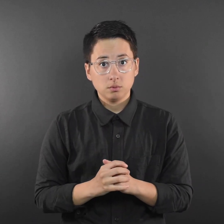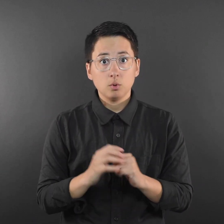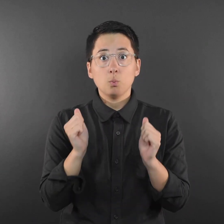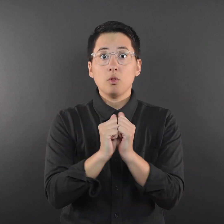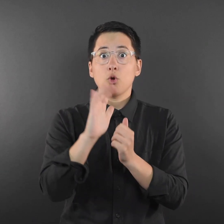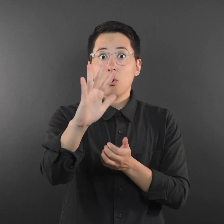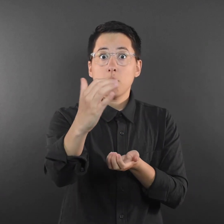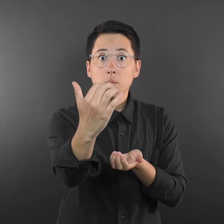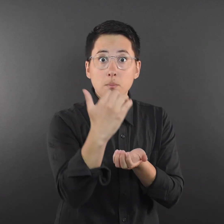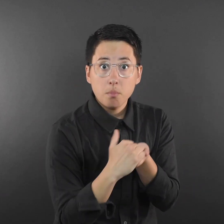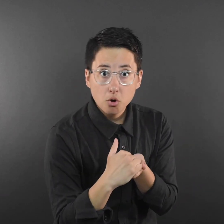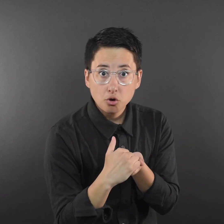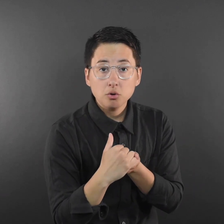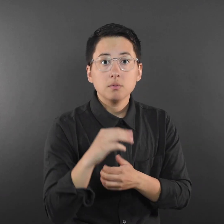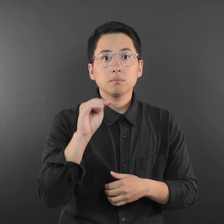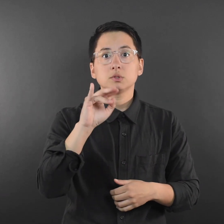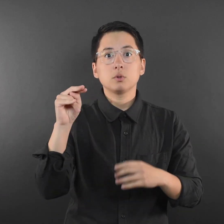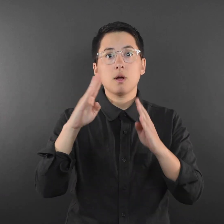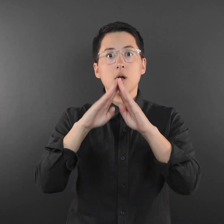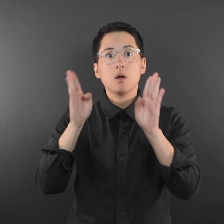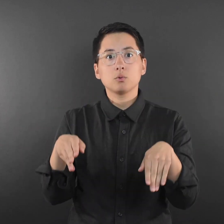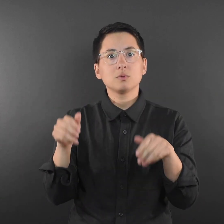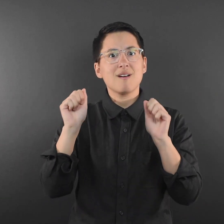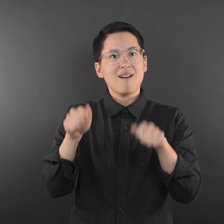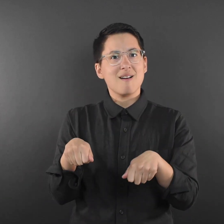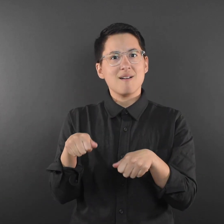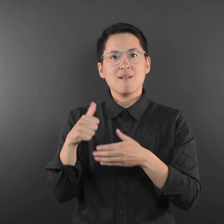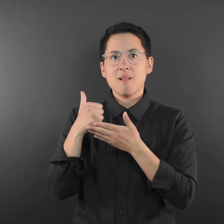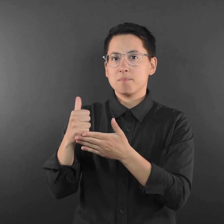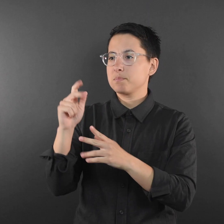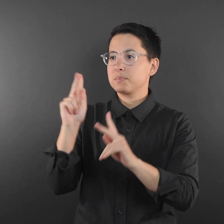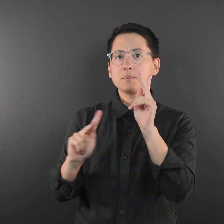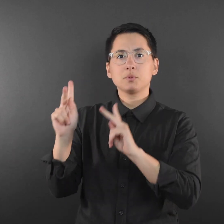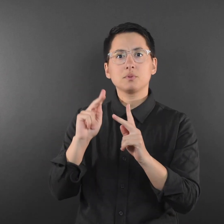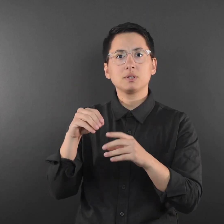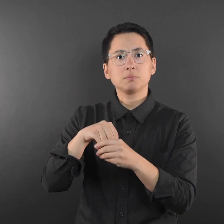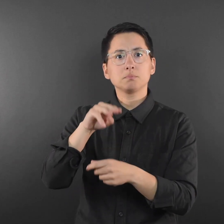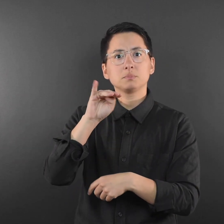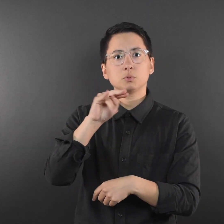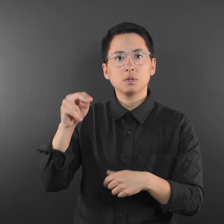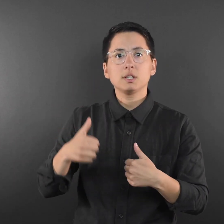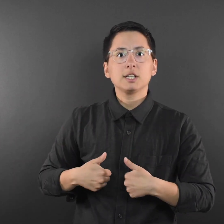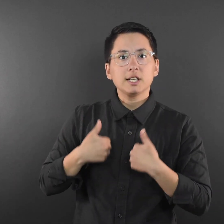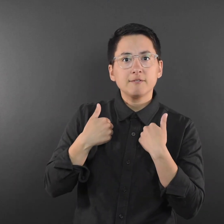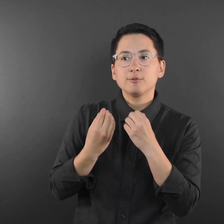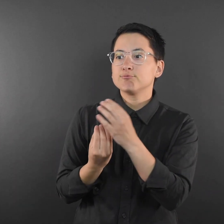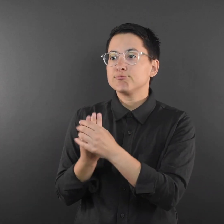With your partnership, Minnesota Housing can help people in Minnesota live and thrive in a safe,